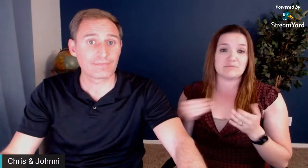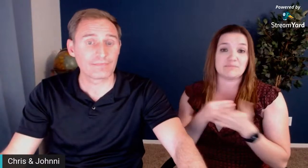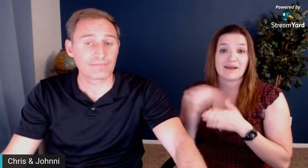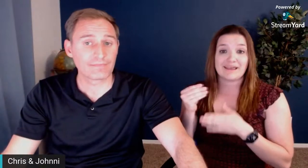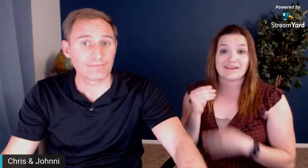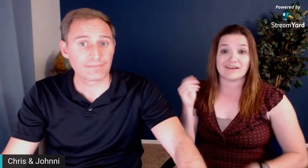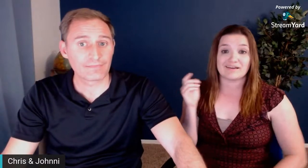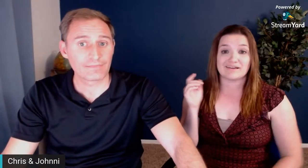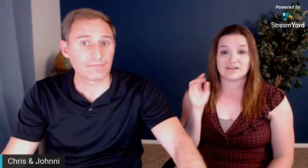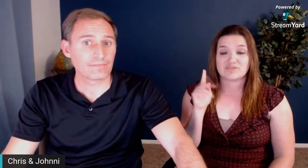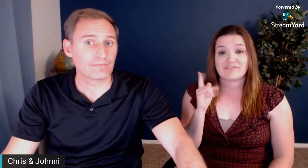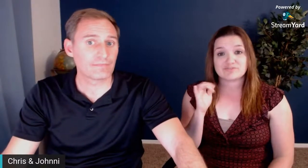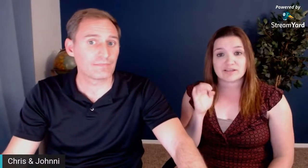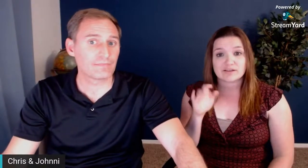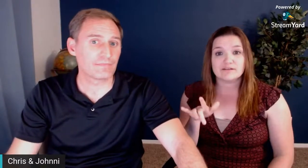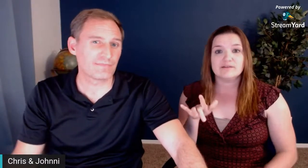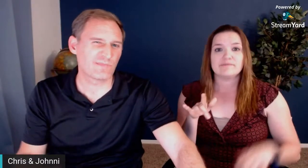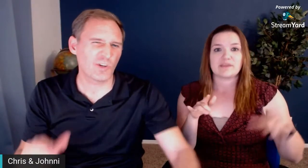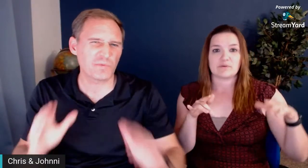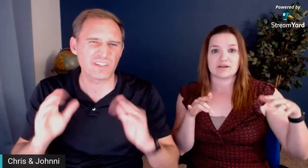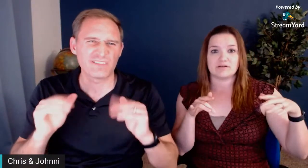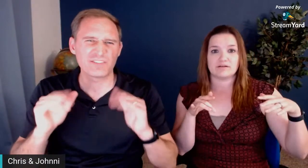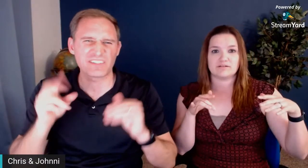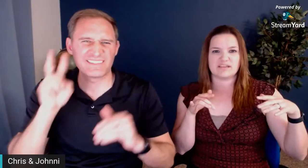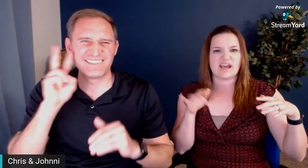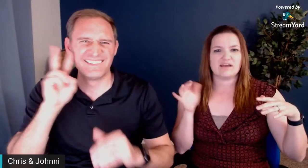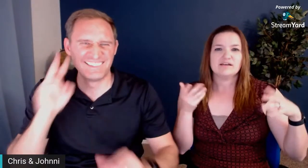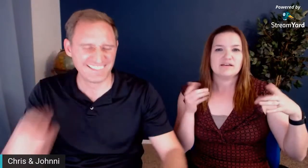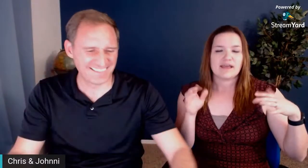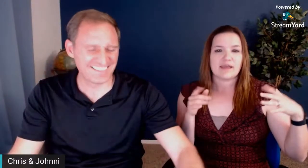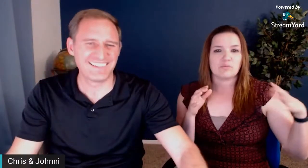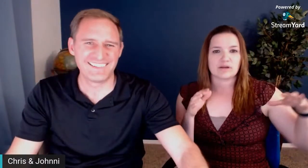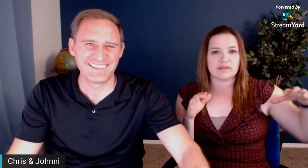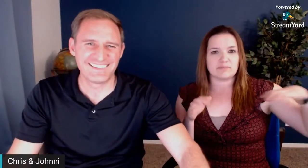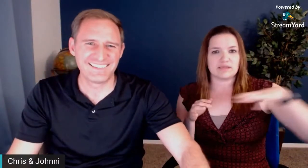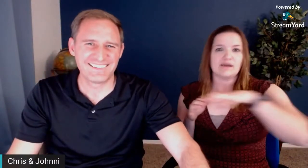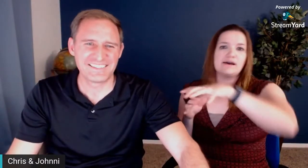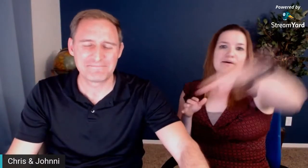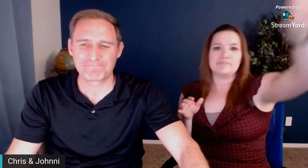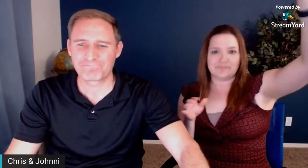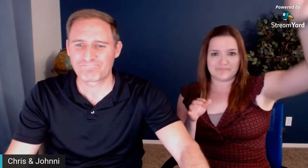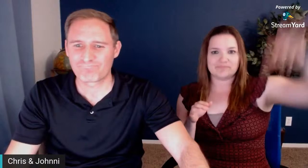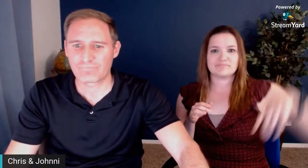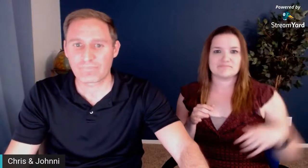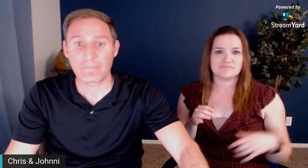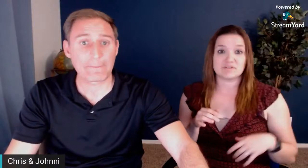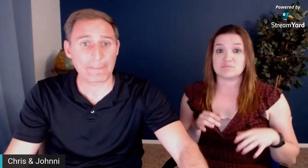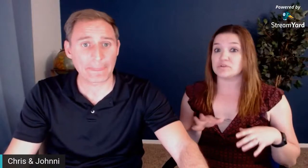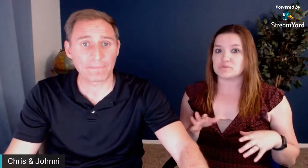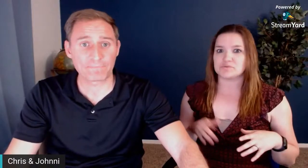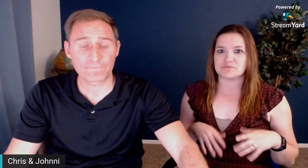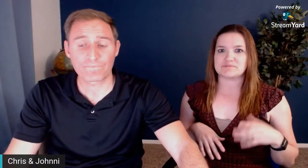gonna be buying a travel trailer we'll see yeah and we're gonna be um doing some really cool trips